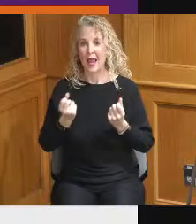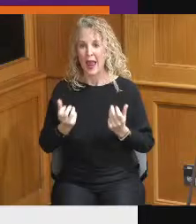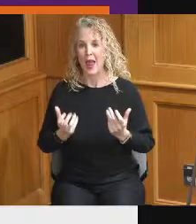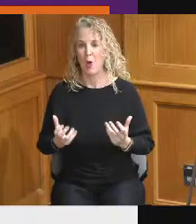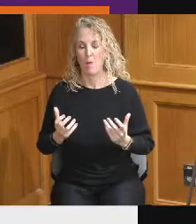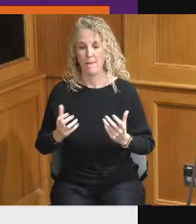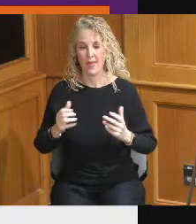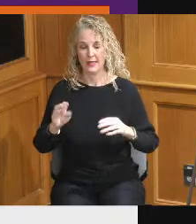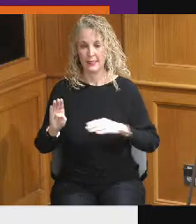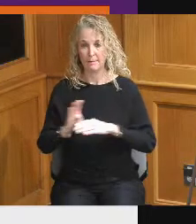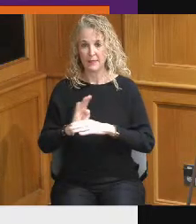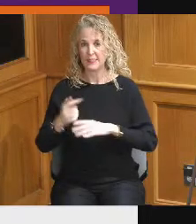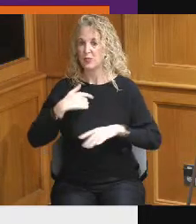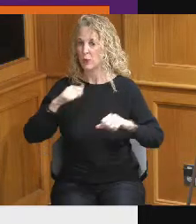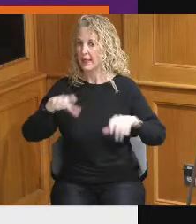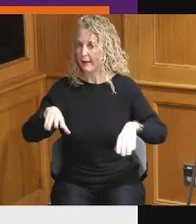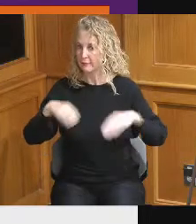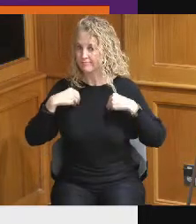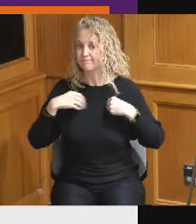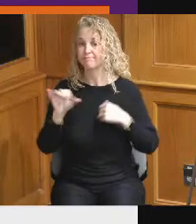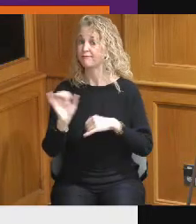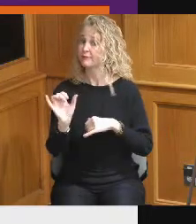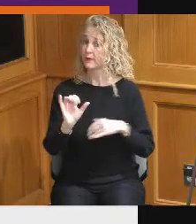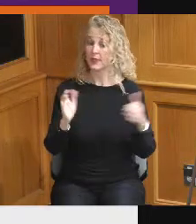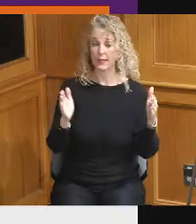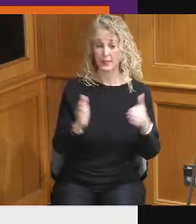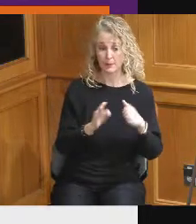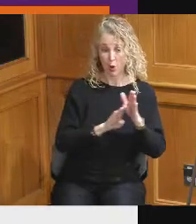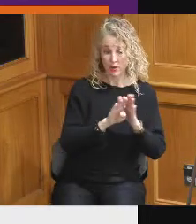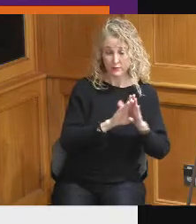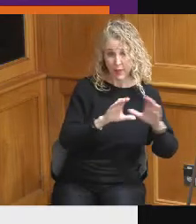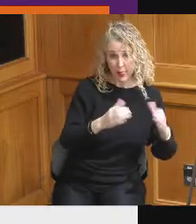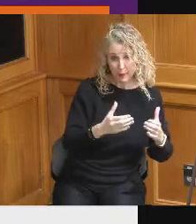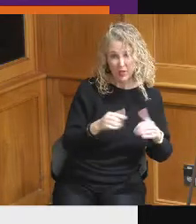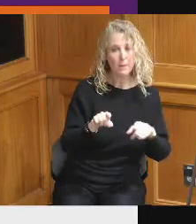tax credit developers that includes smaller developers but also market rate developers